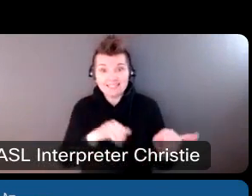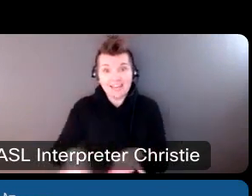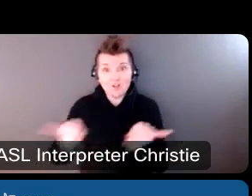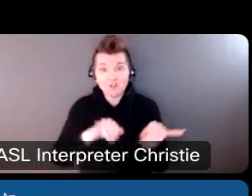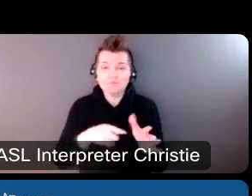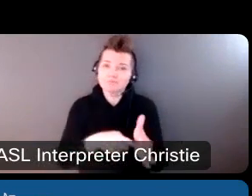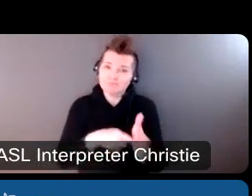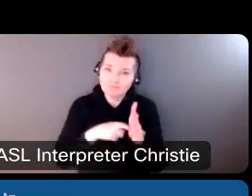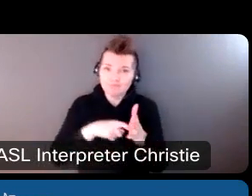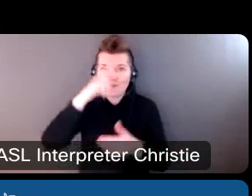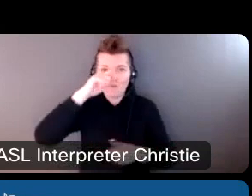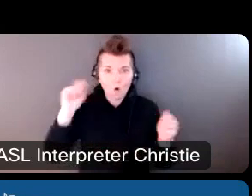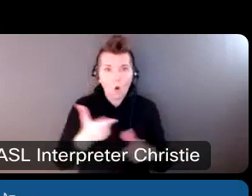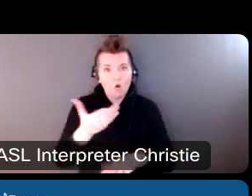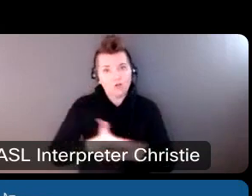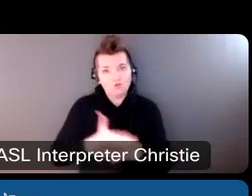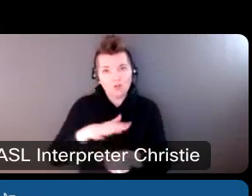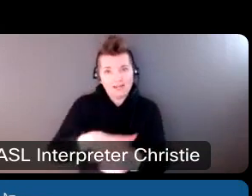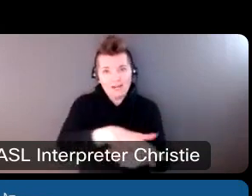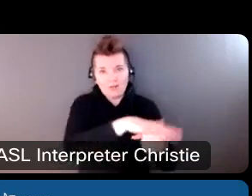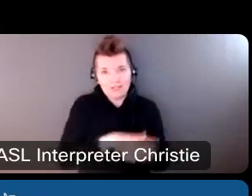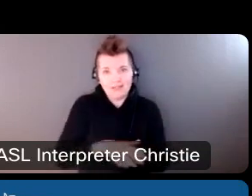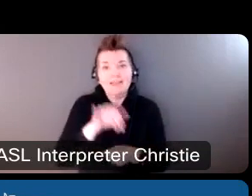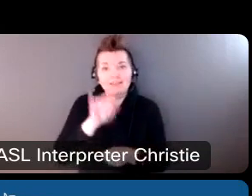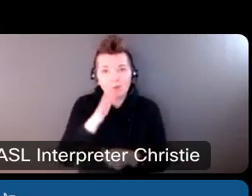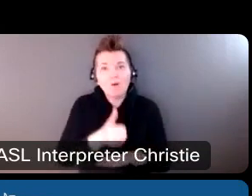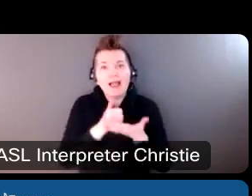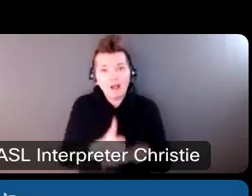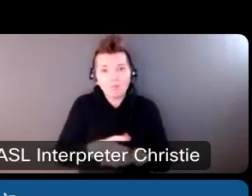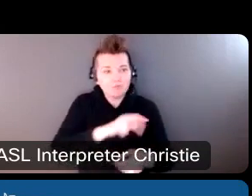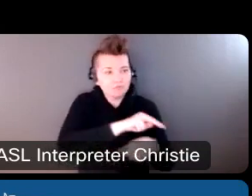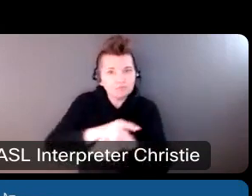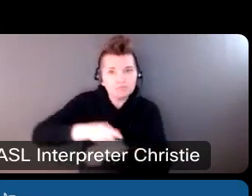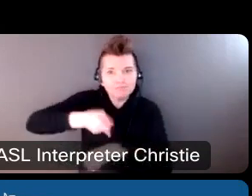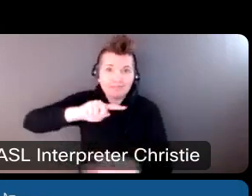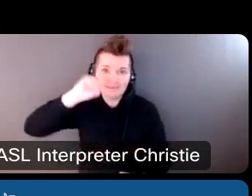some issues around enforcement. All of these recommendations will be highlighted